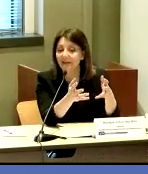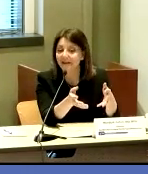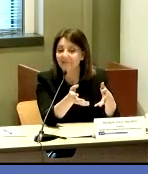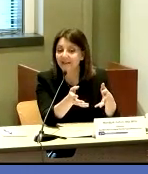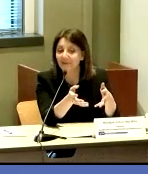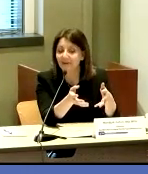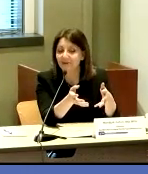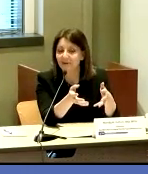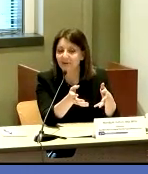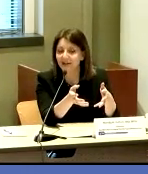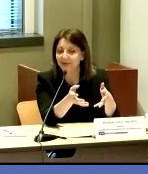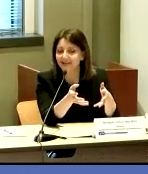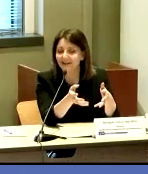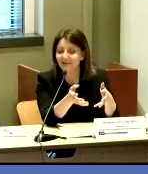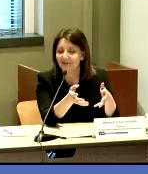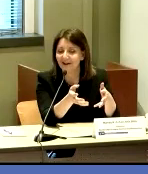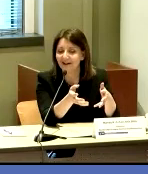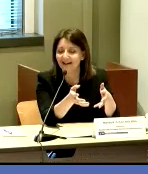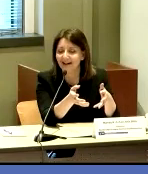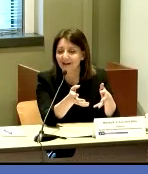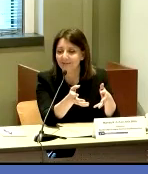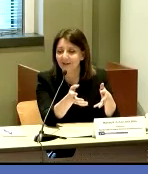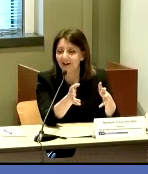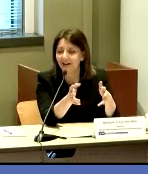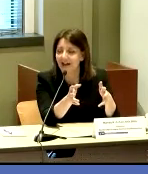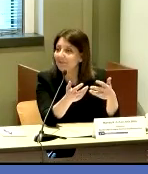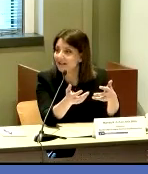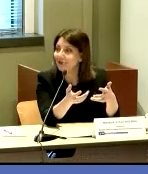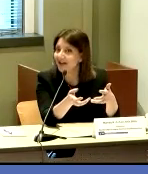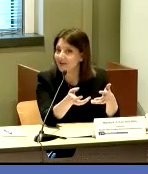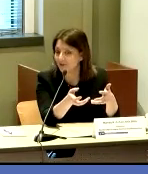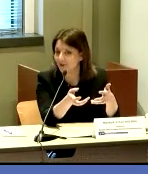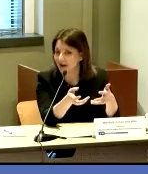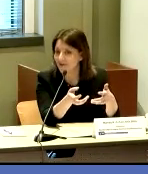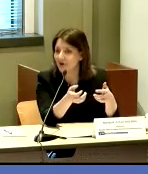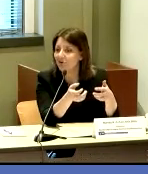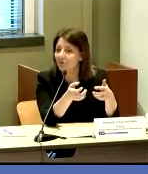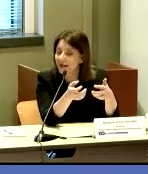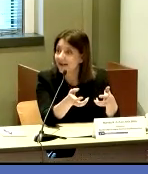And then, meet with some of the graduates of our Epi Training Program who went